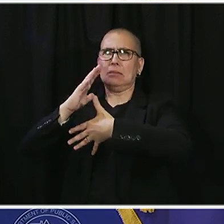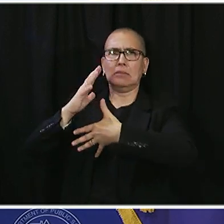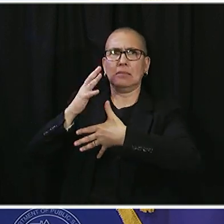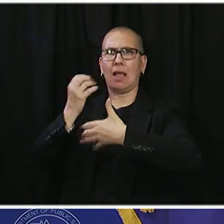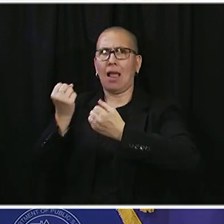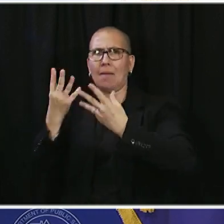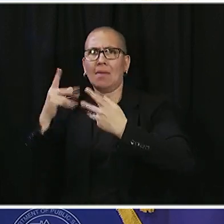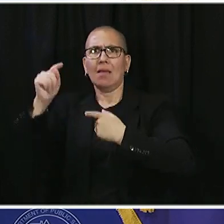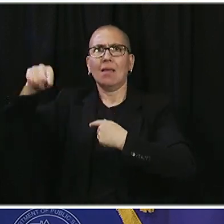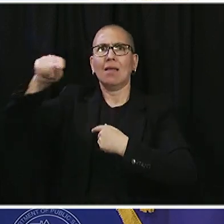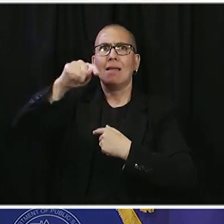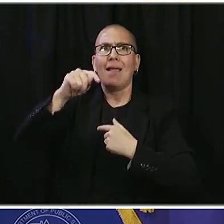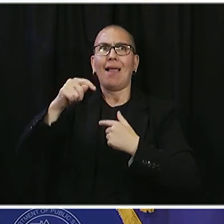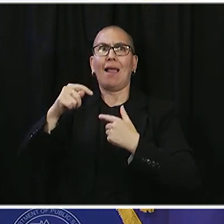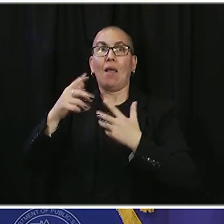TESTS BUT NOT COMING IN, WE STILL HAVE TO GET THE MESSAGE